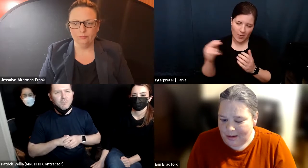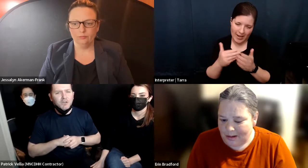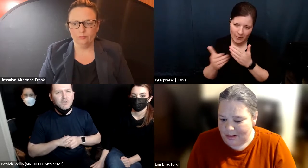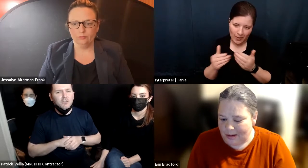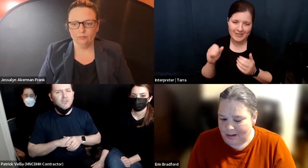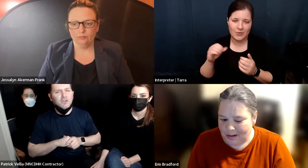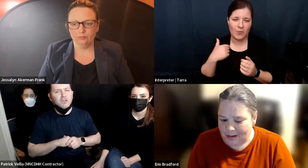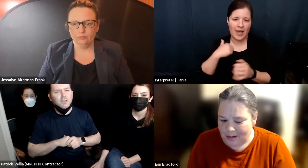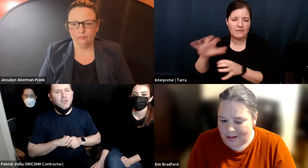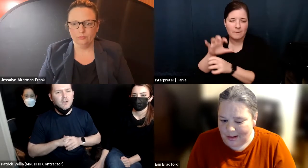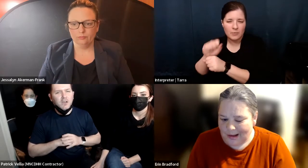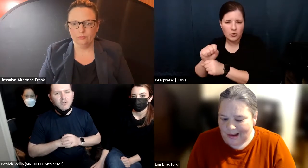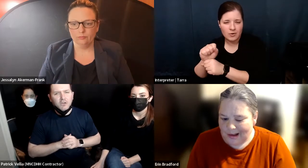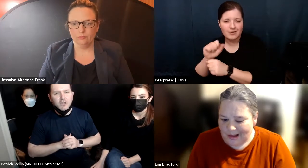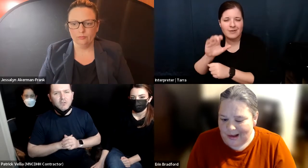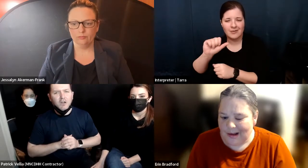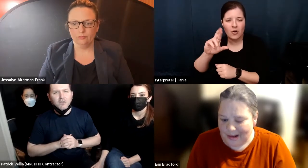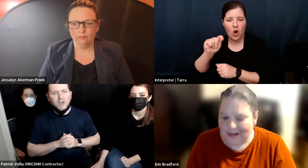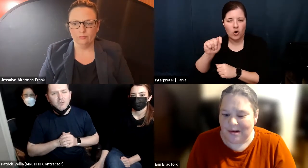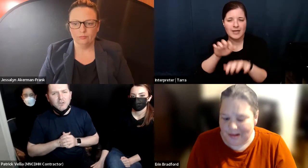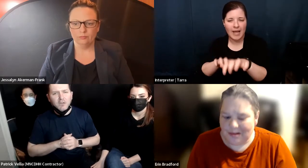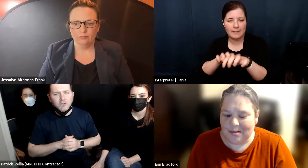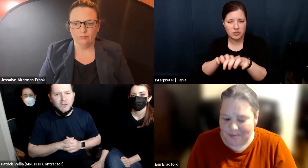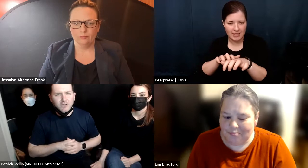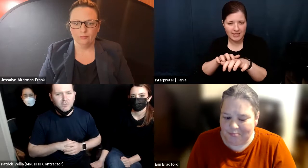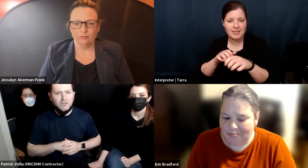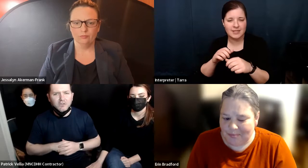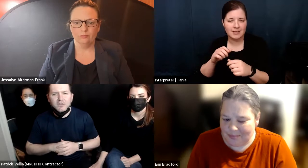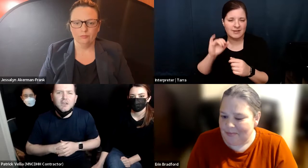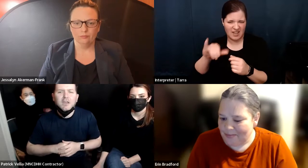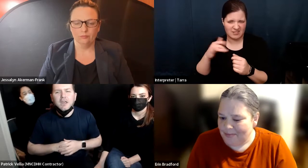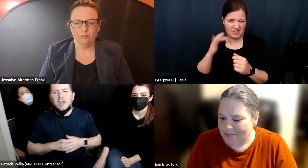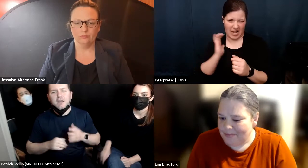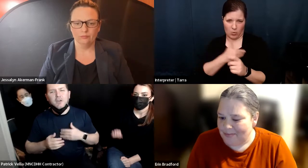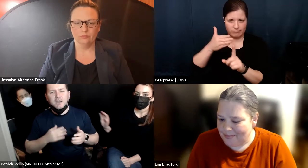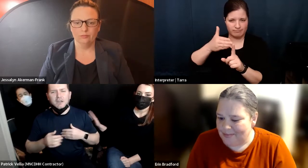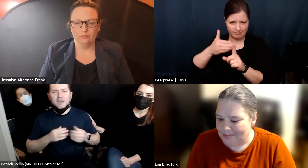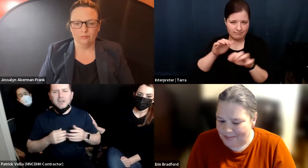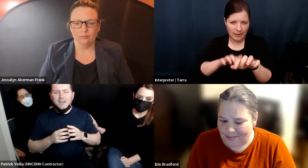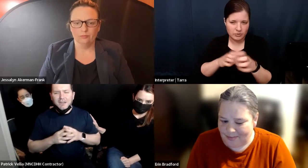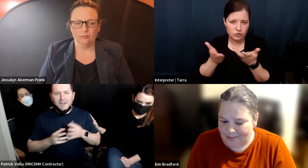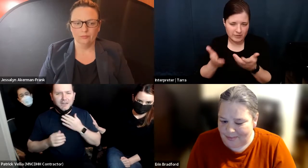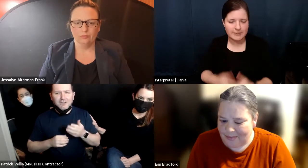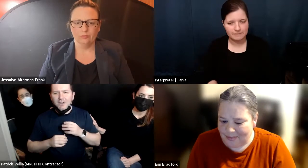We don't have it here in Minnesota.